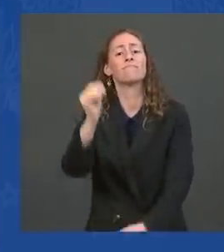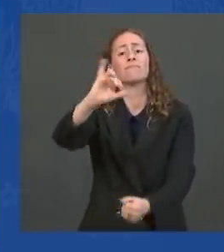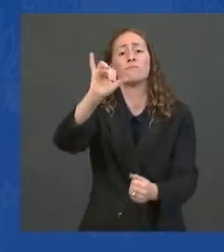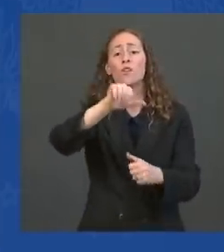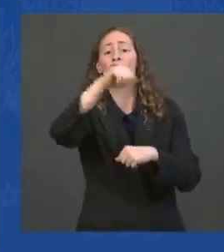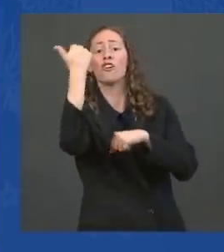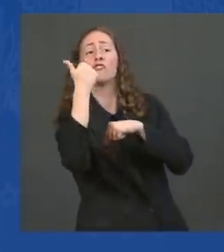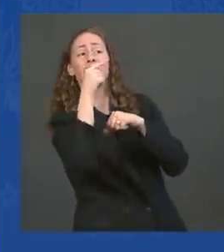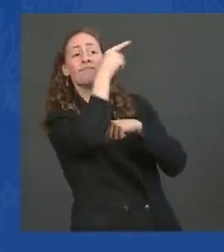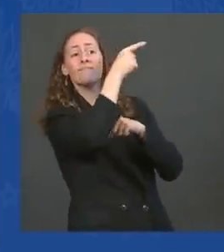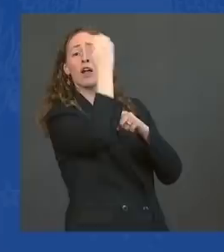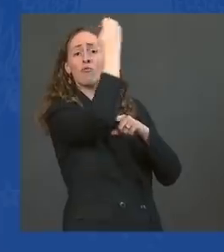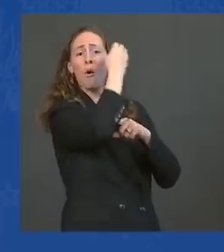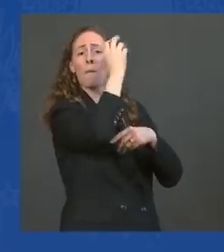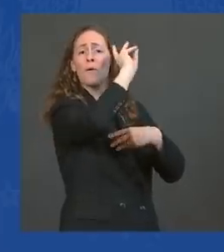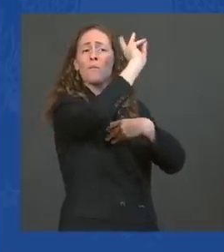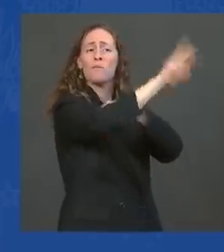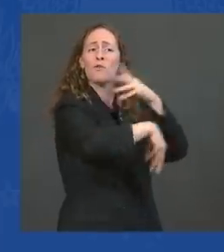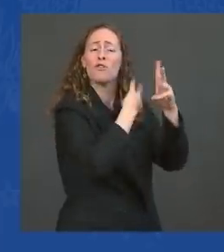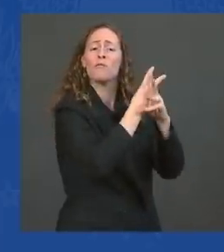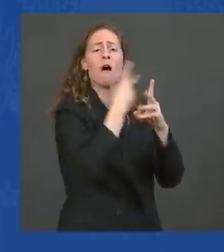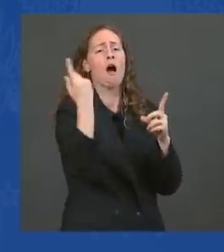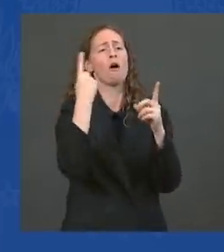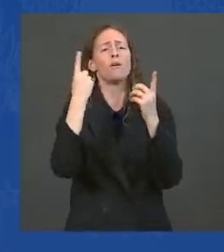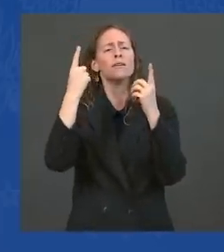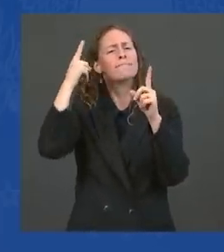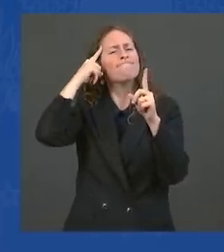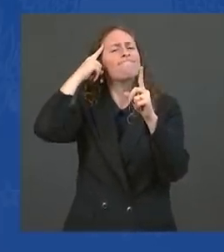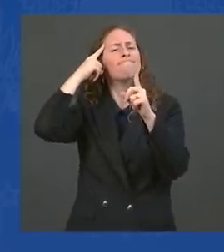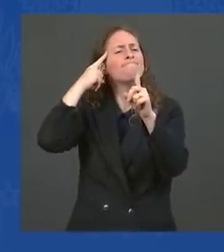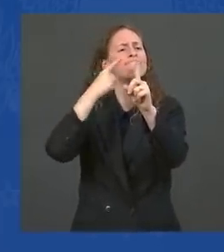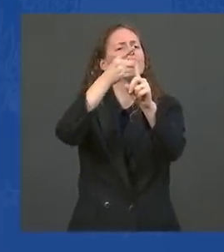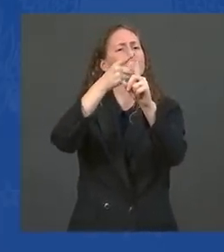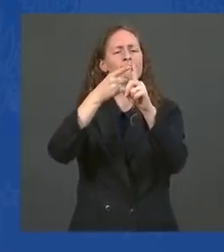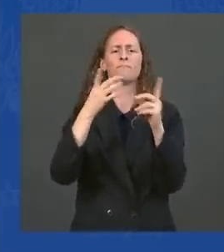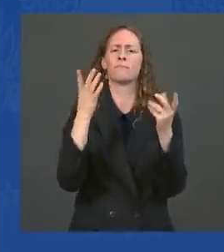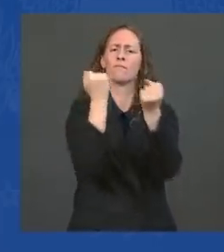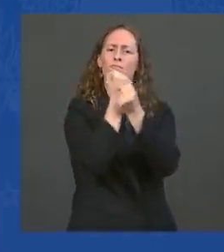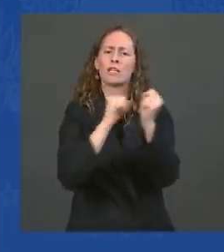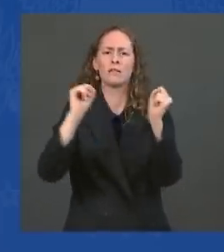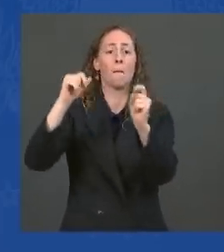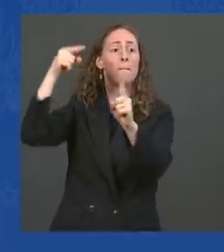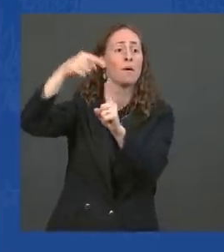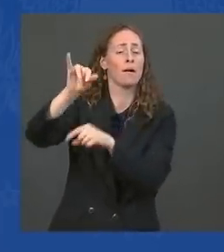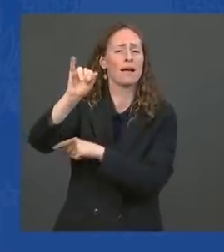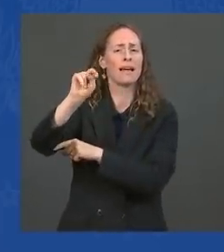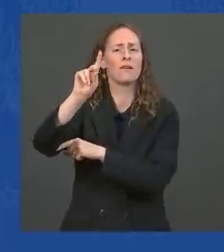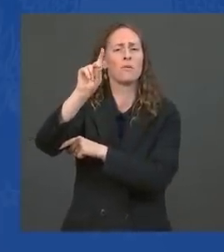Indo-Pacific, and build a future of peace, opportunity for all the people of the region.